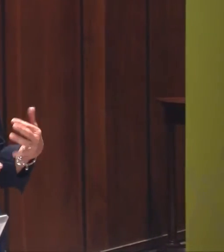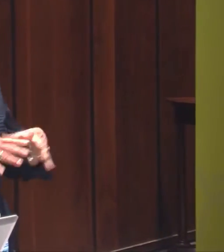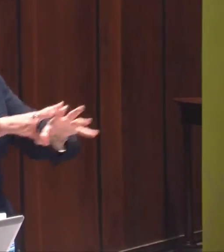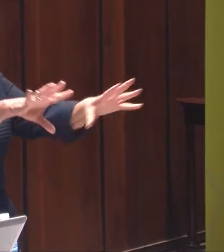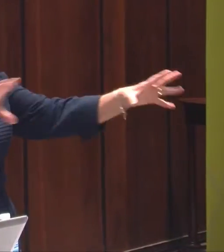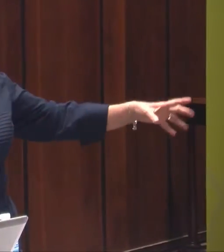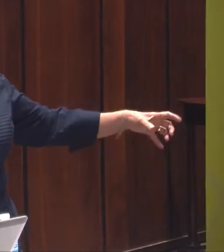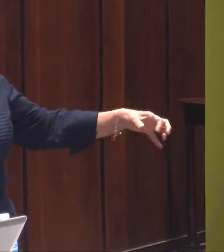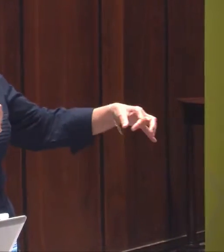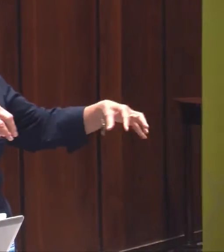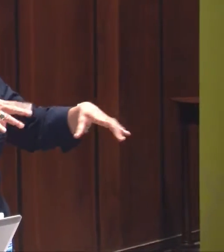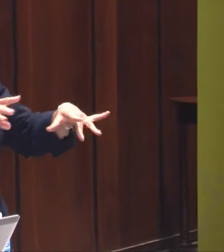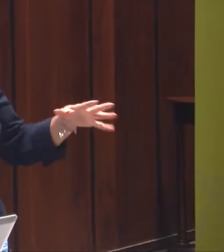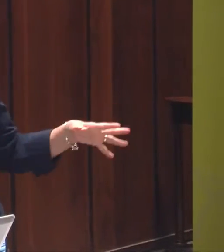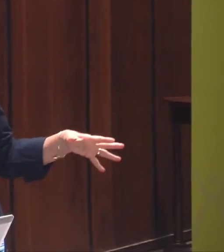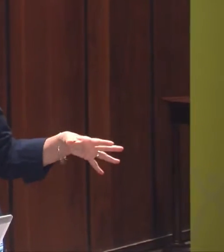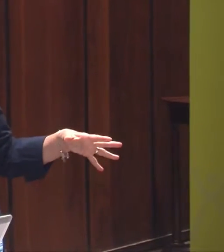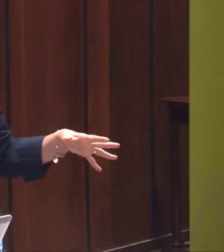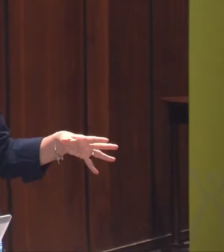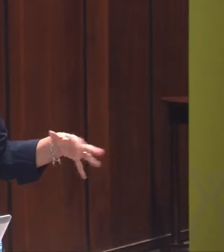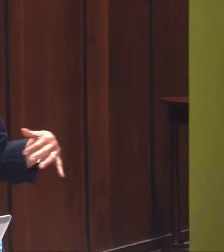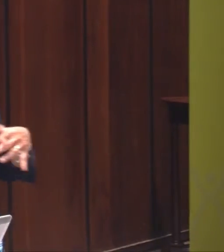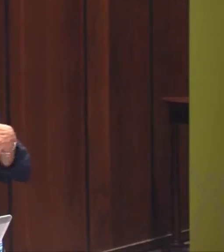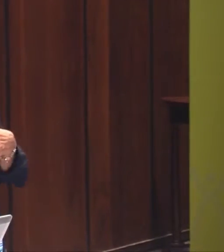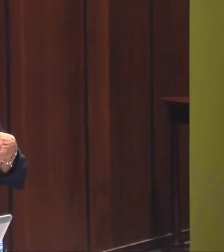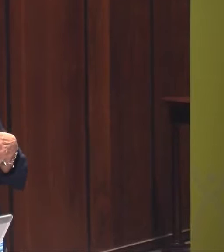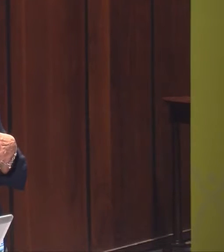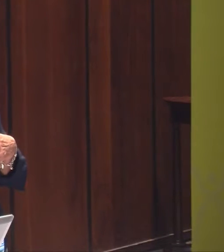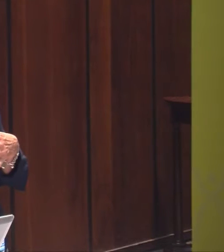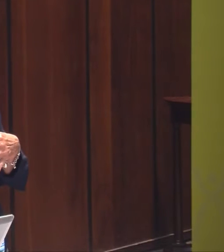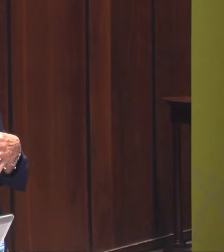You know, if it's out of my reach and I can't make it happen, but some of the activities